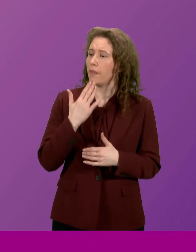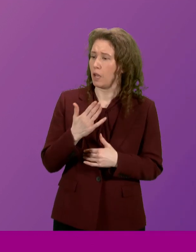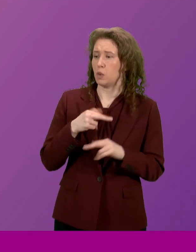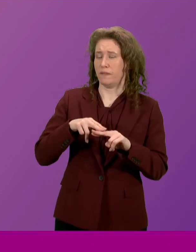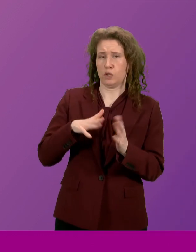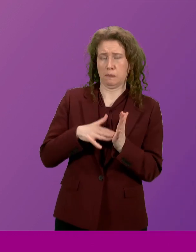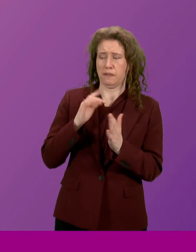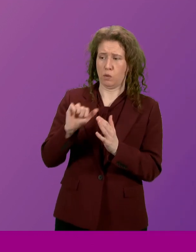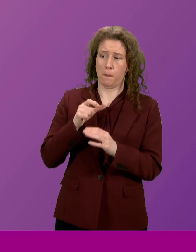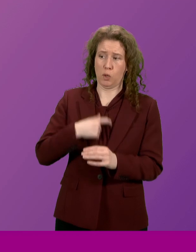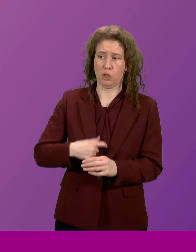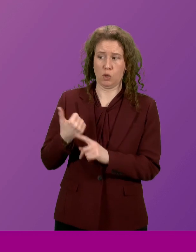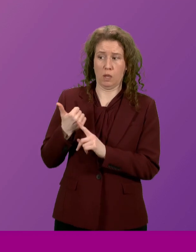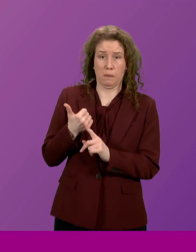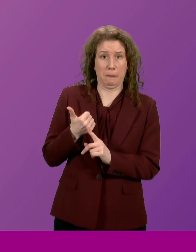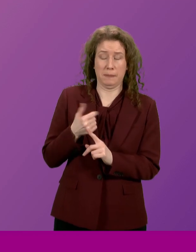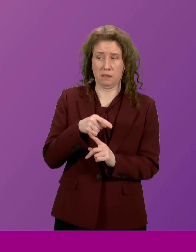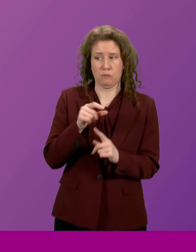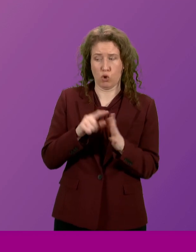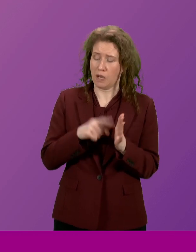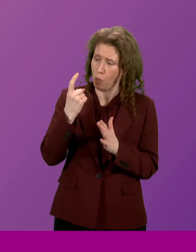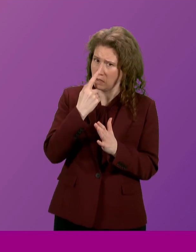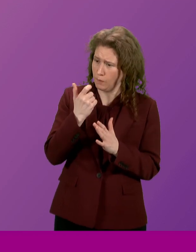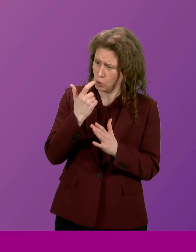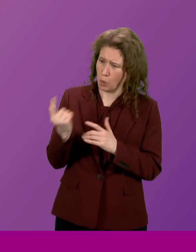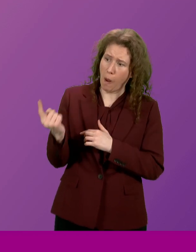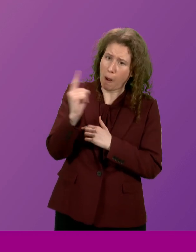better and come to Dumfries to meet the young people and their families who are at the